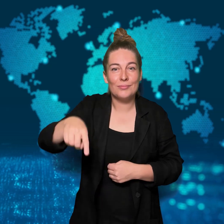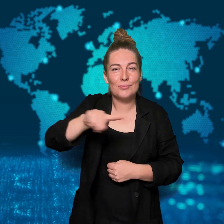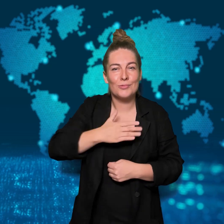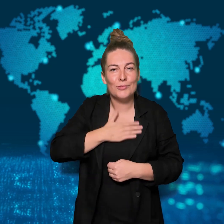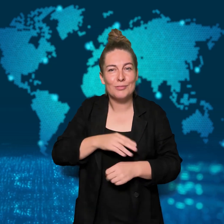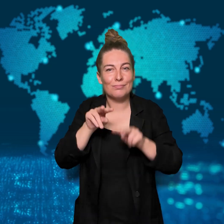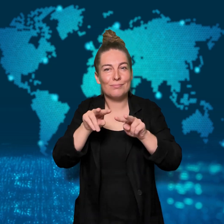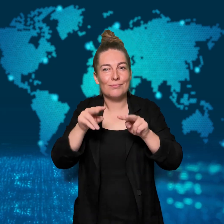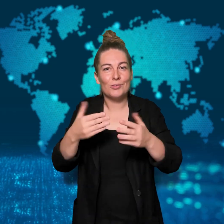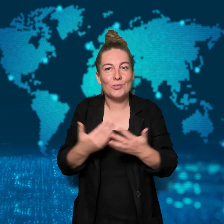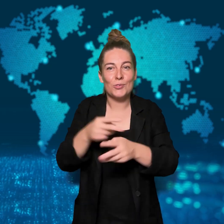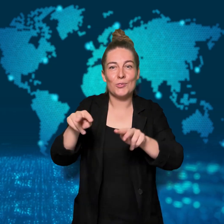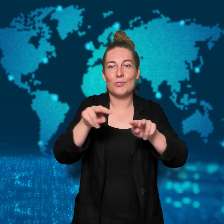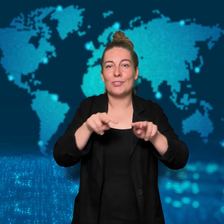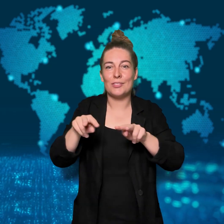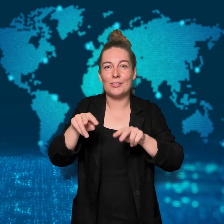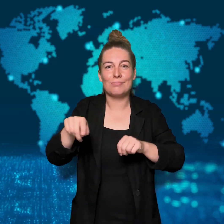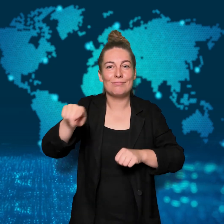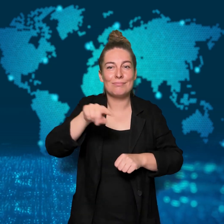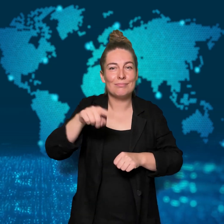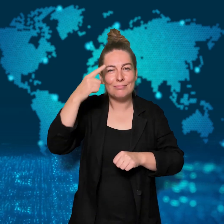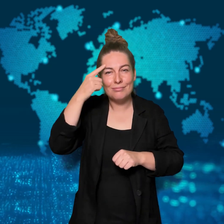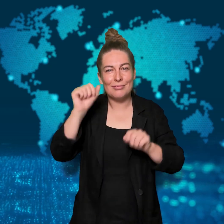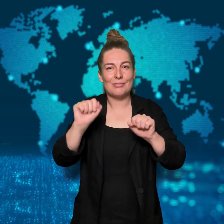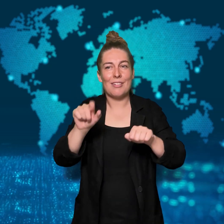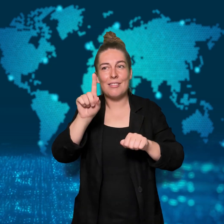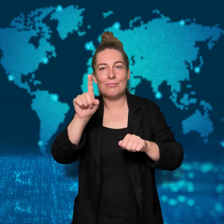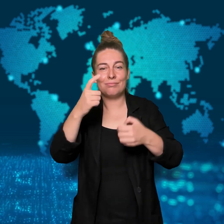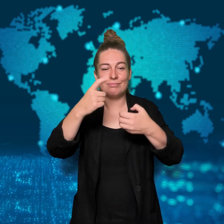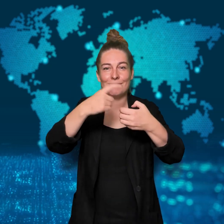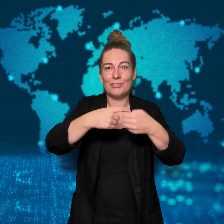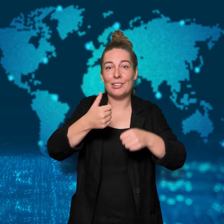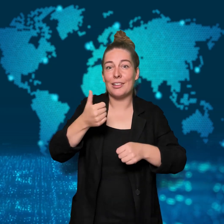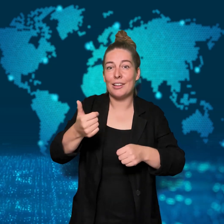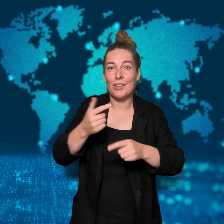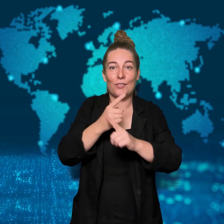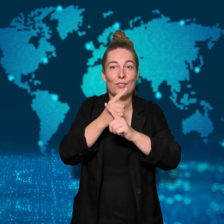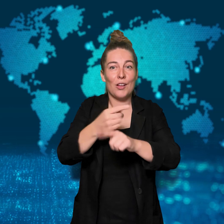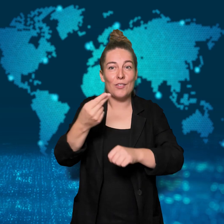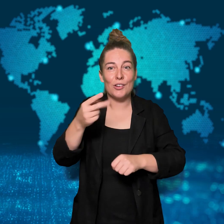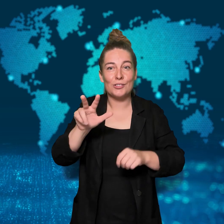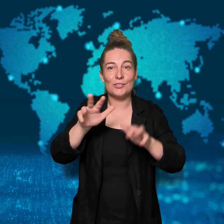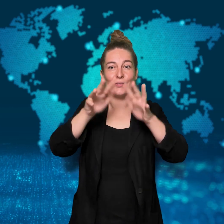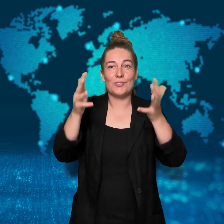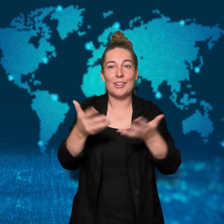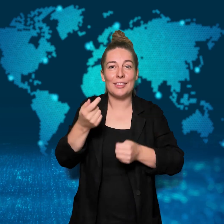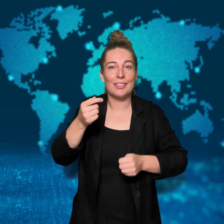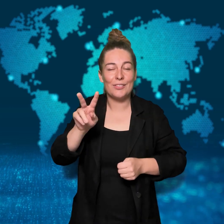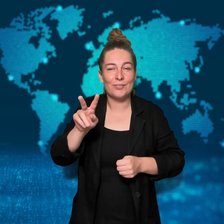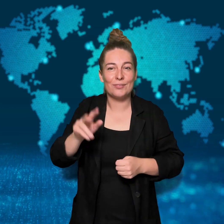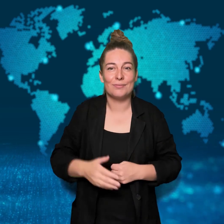Don't forget to subscribe, like, and follow H3 World TV to get new video updates!